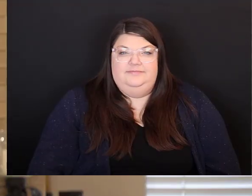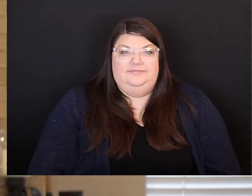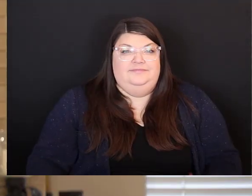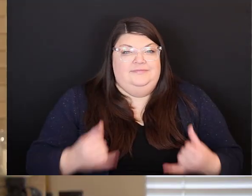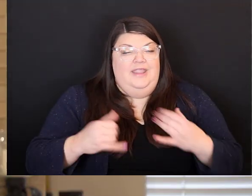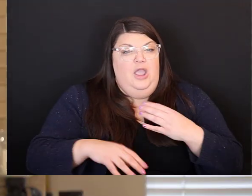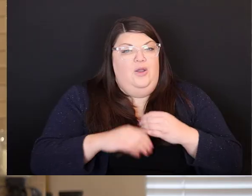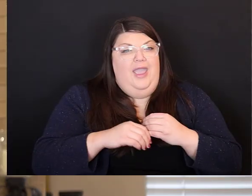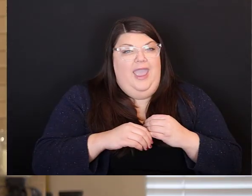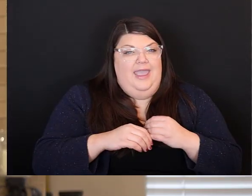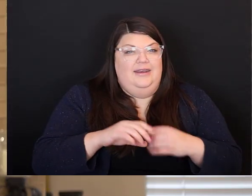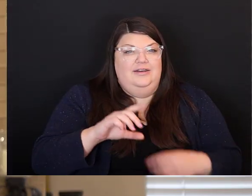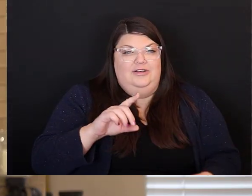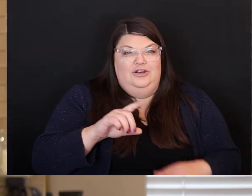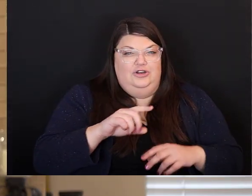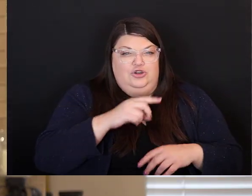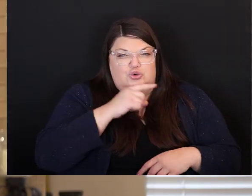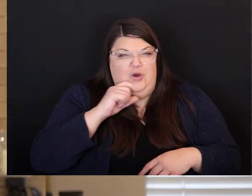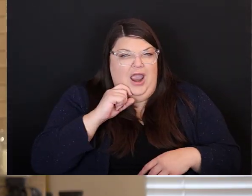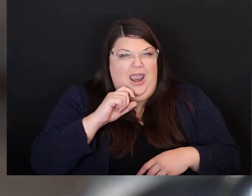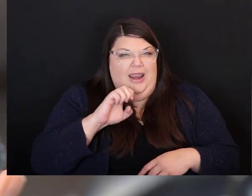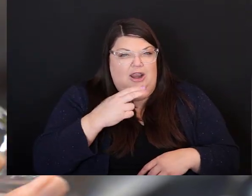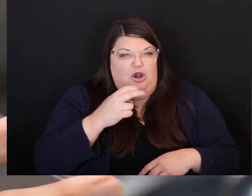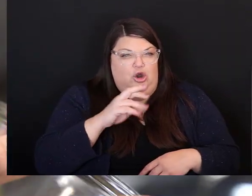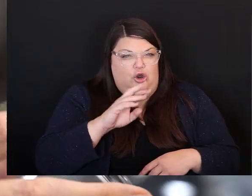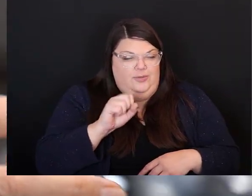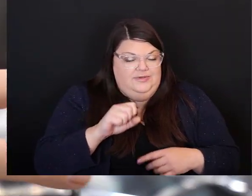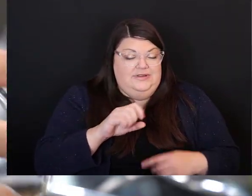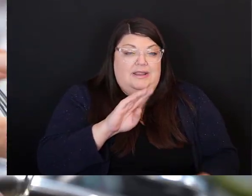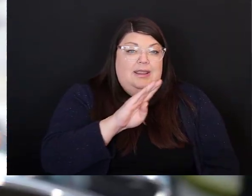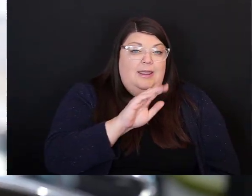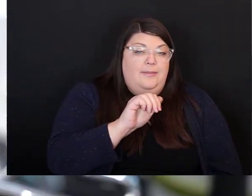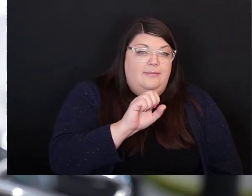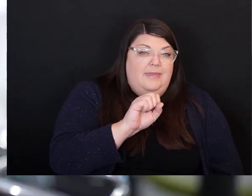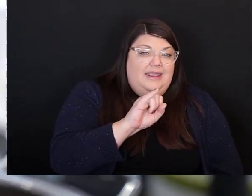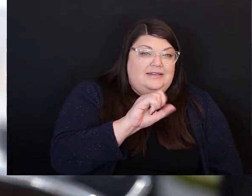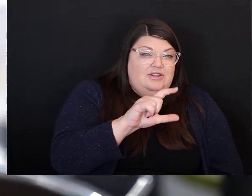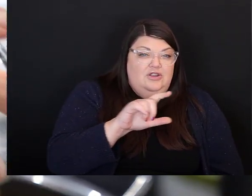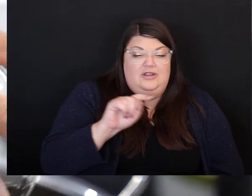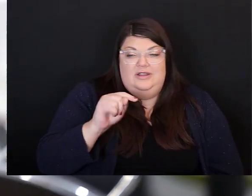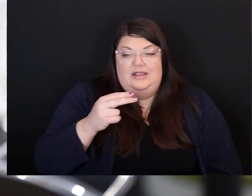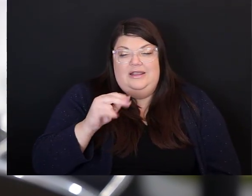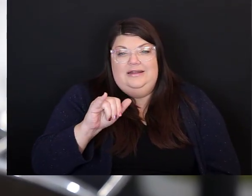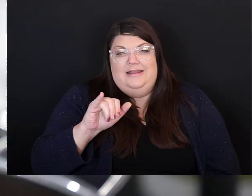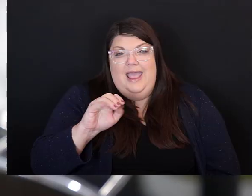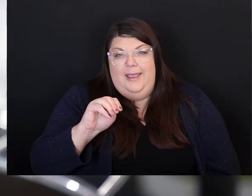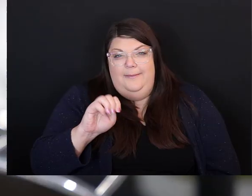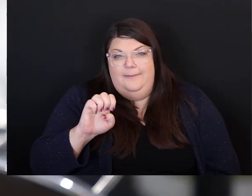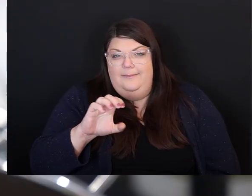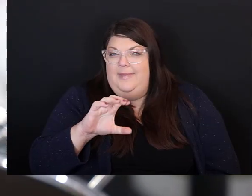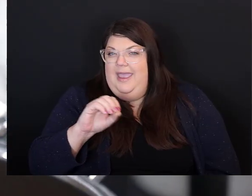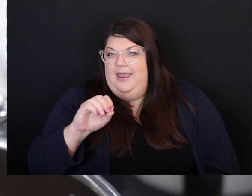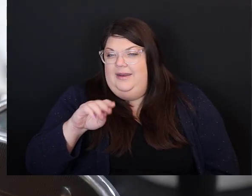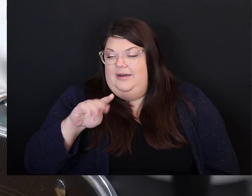And we're gonna add our dried herbs. Again, basil, thyme, and parsley. I put one teaspoon of each.